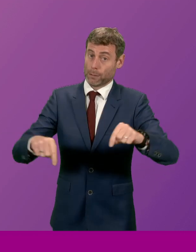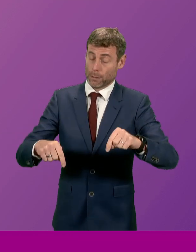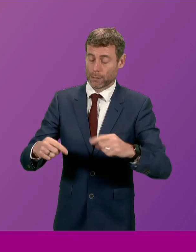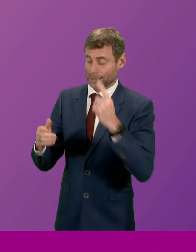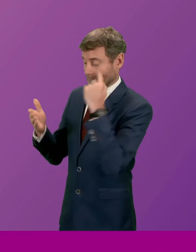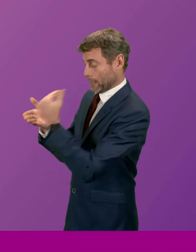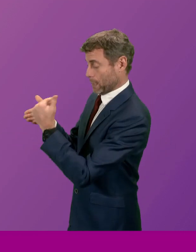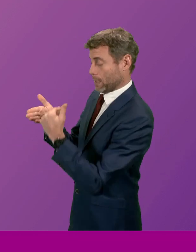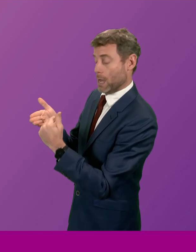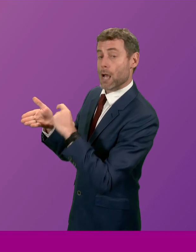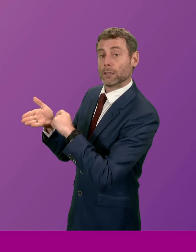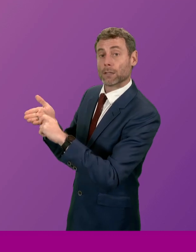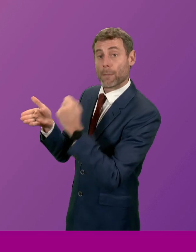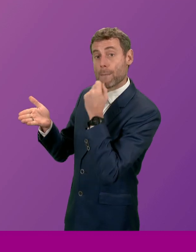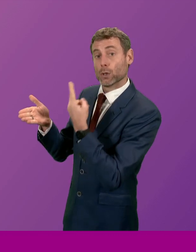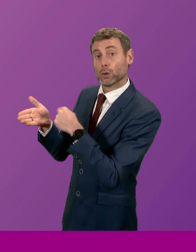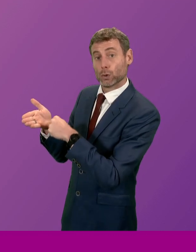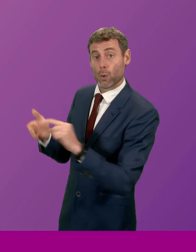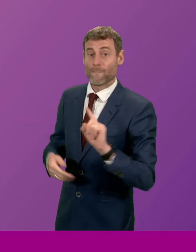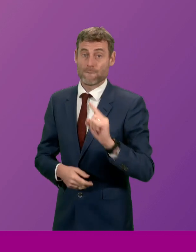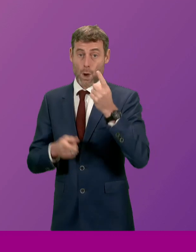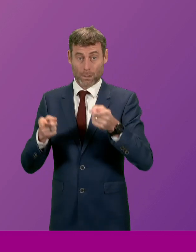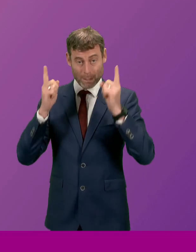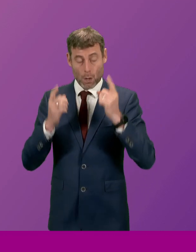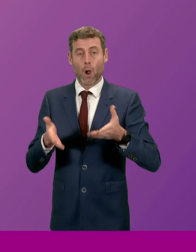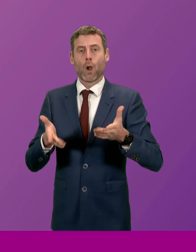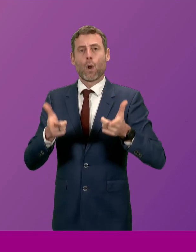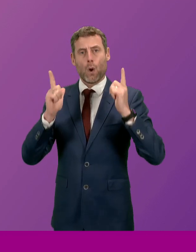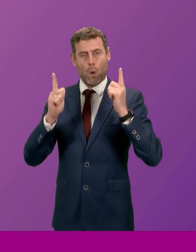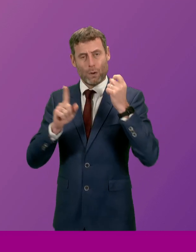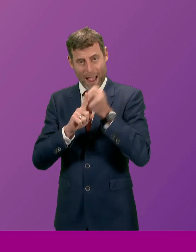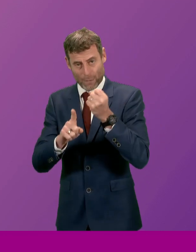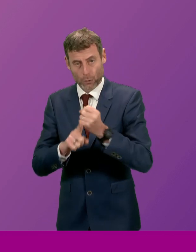“In particular, the First Minister, the Lord Advocate and the Scottish Ministers must